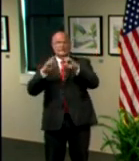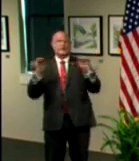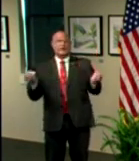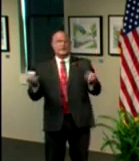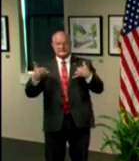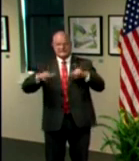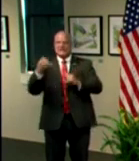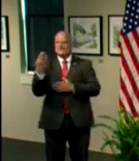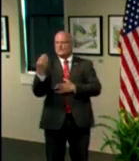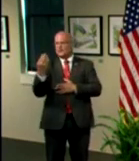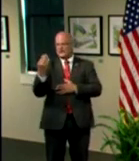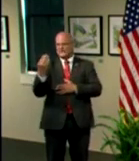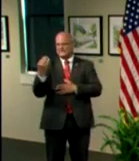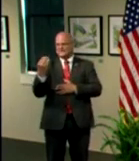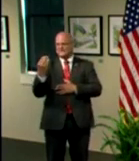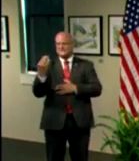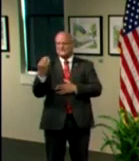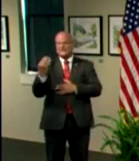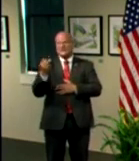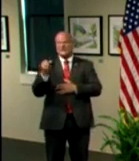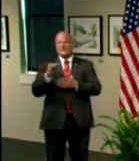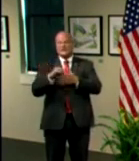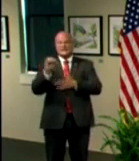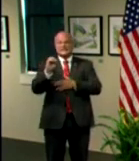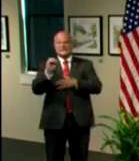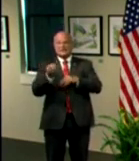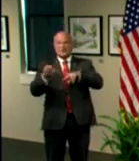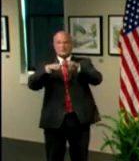SEE BAXTER COUNTY HAD 14 CASES